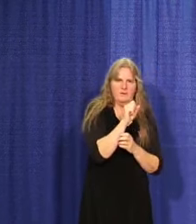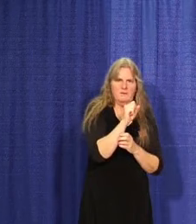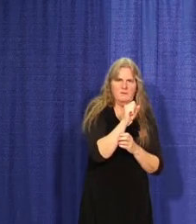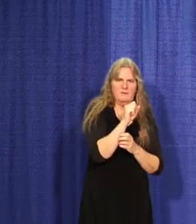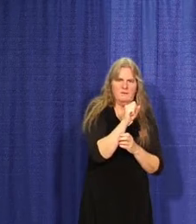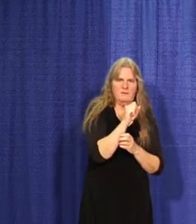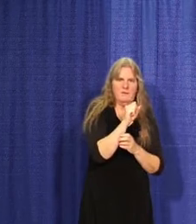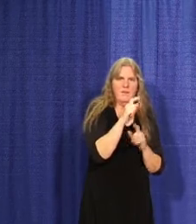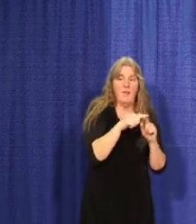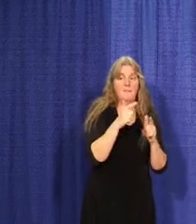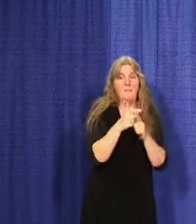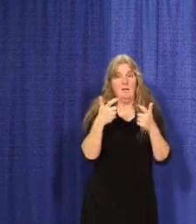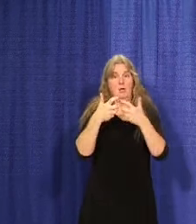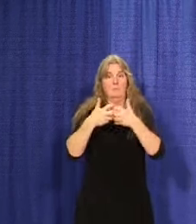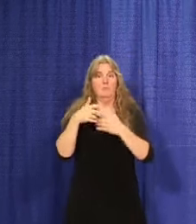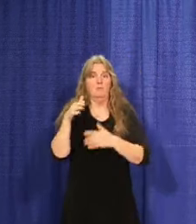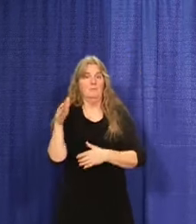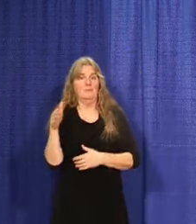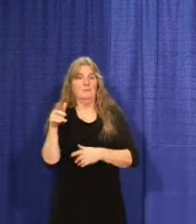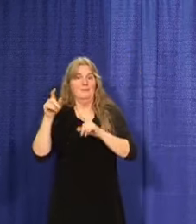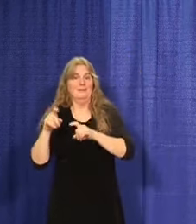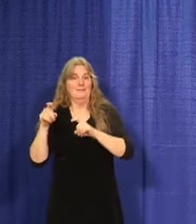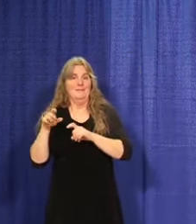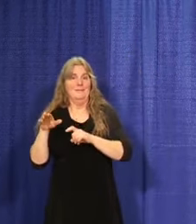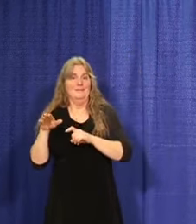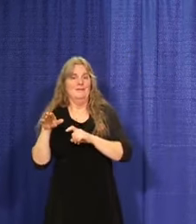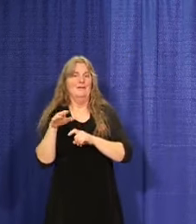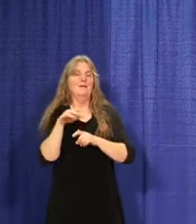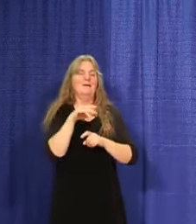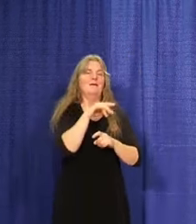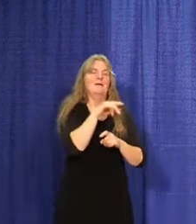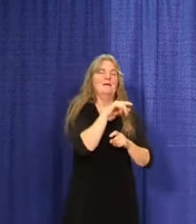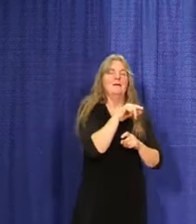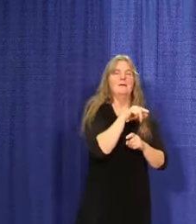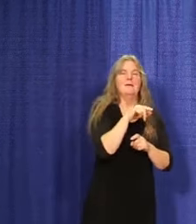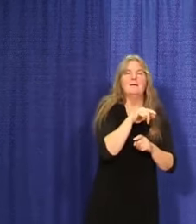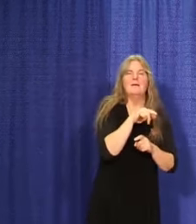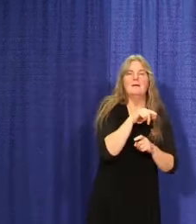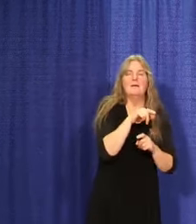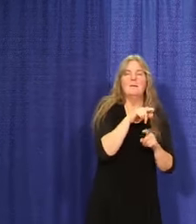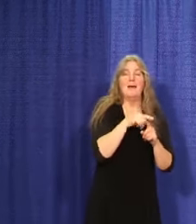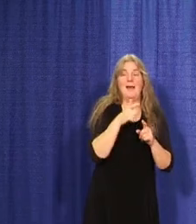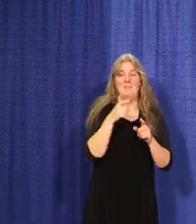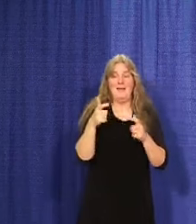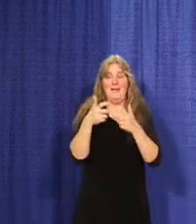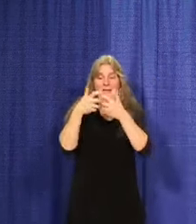machines but the larger machines are perhaps better at doing is